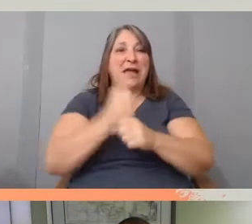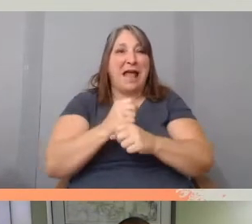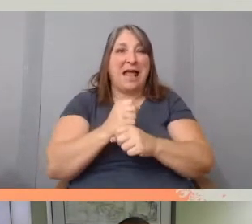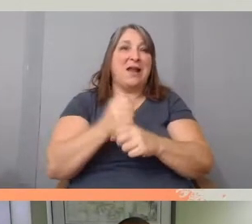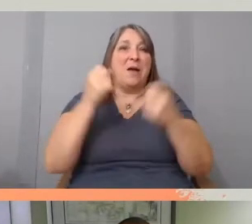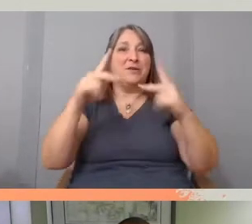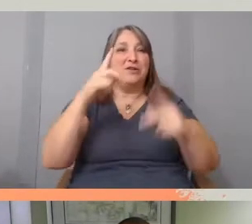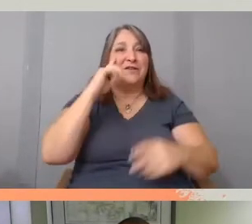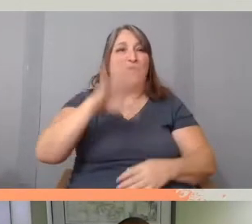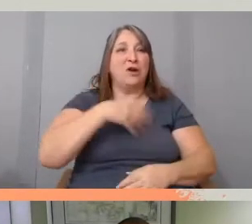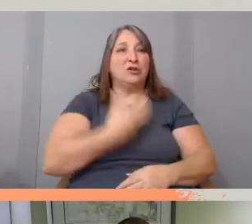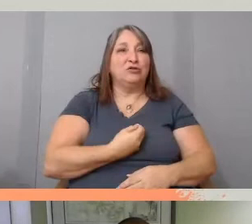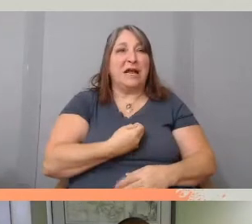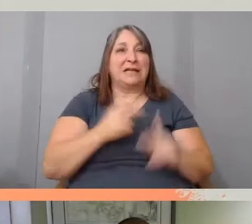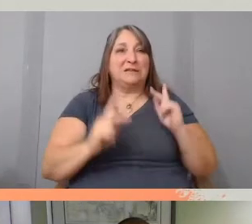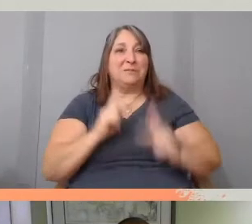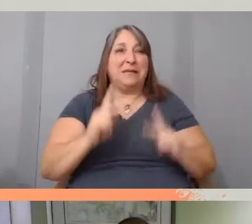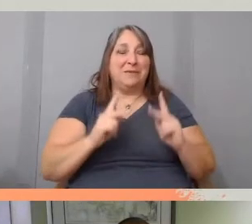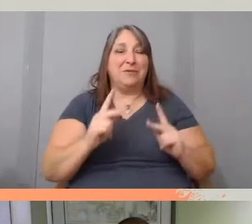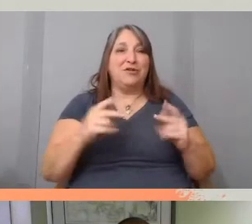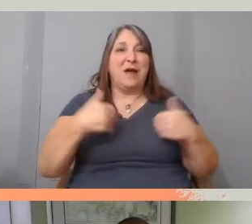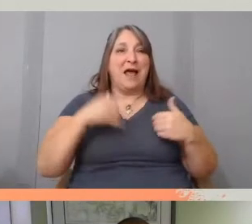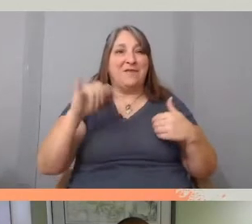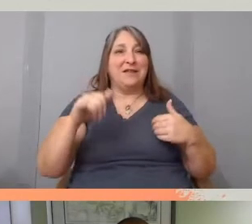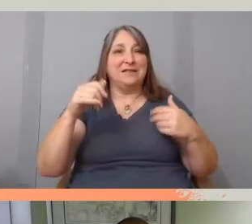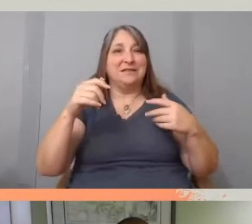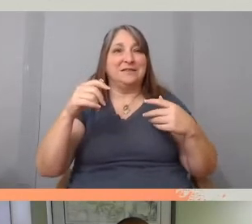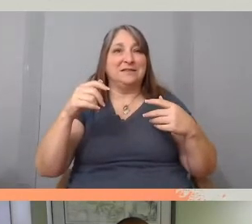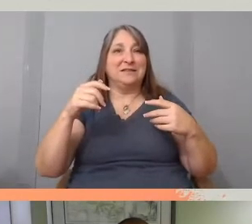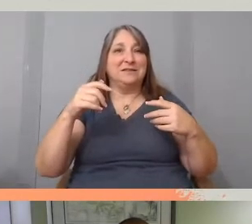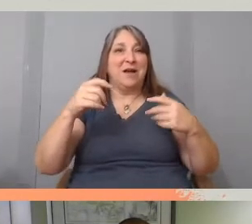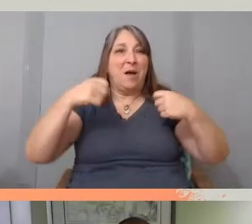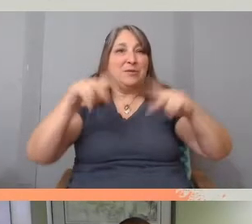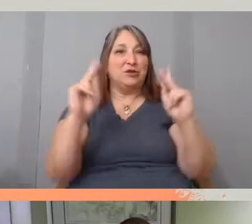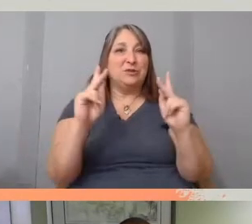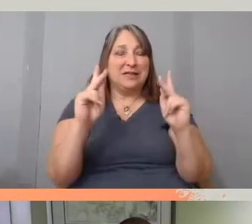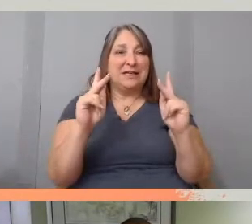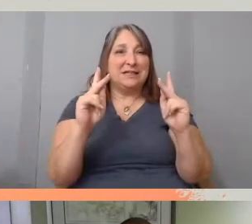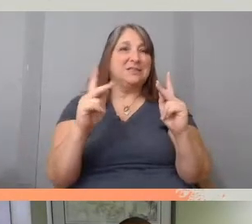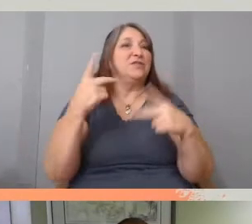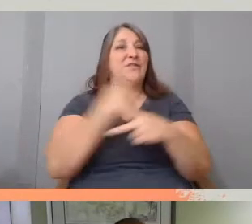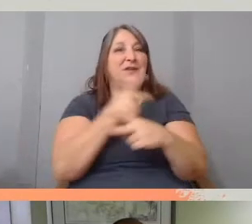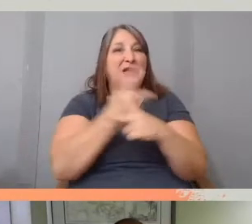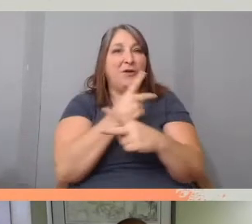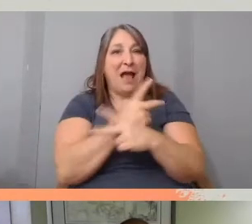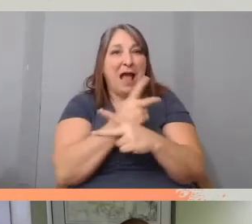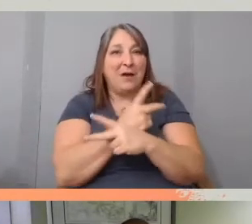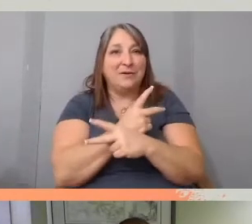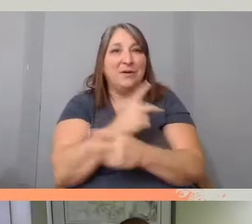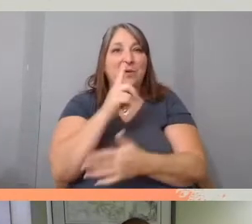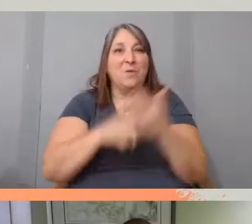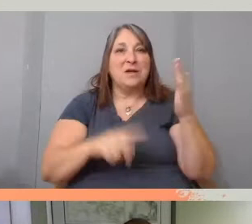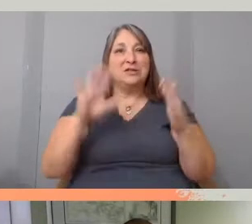And I think all around, how do we constantly create opportunities versus trying to just figure out like you said, Luna, what's your social capital.